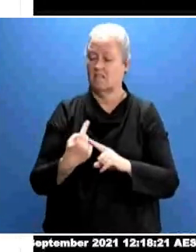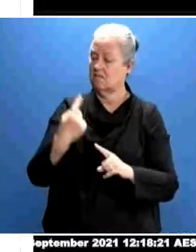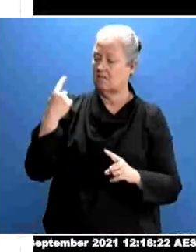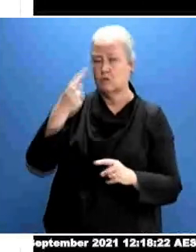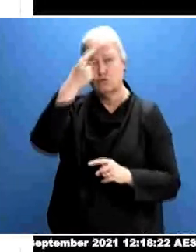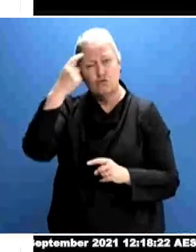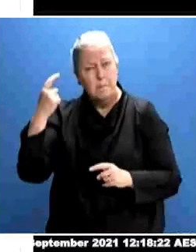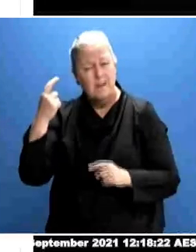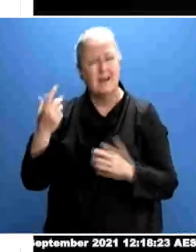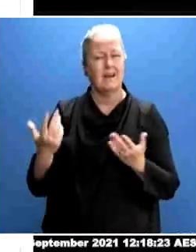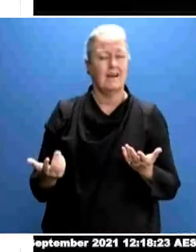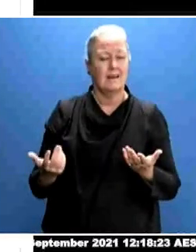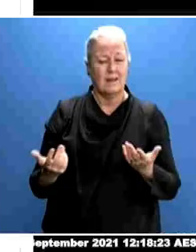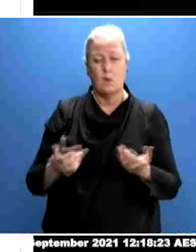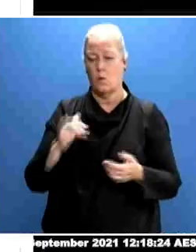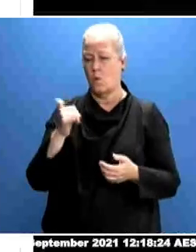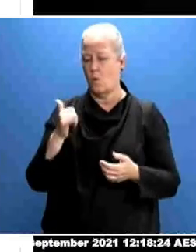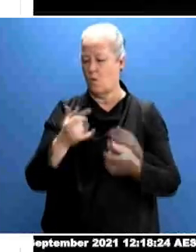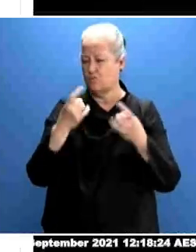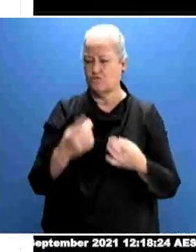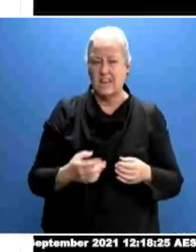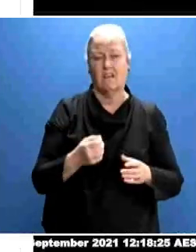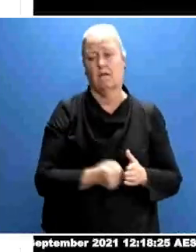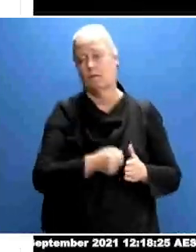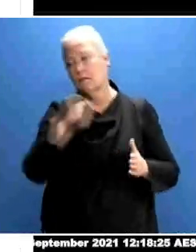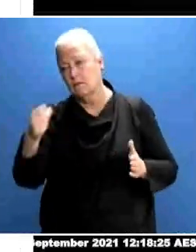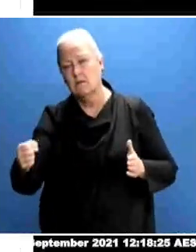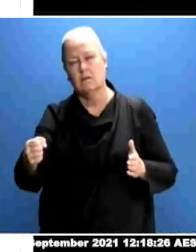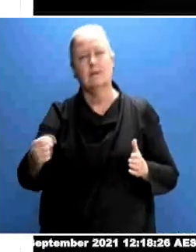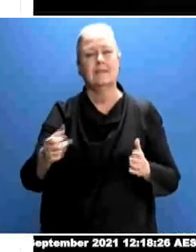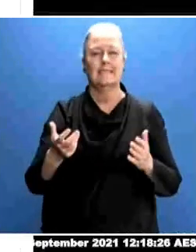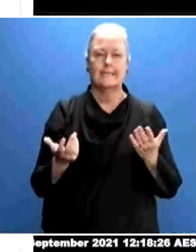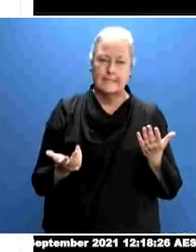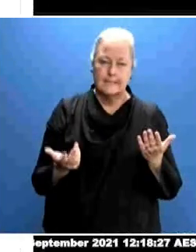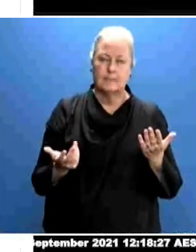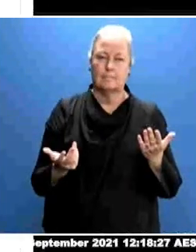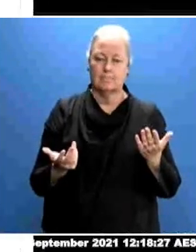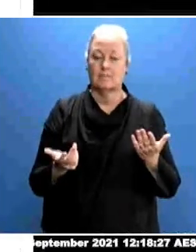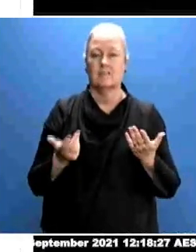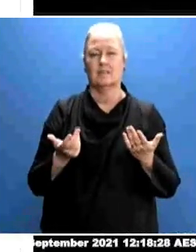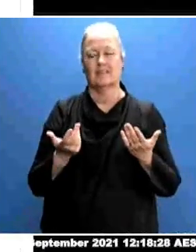So we are talking about children that have already had potential backgrounds of,